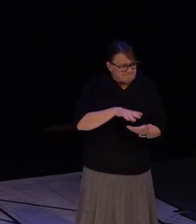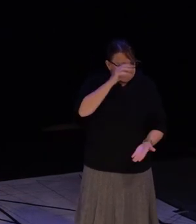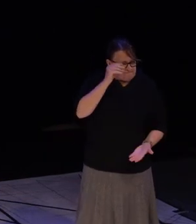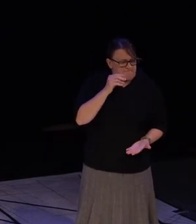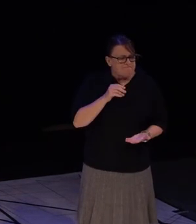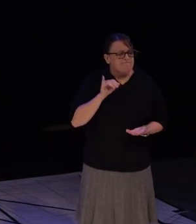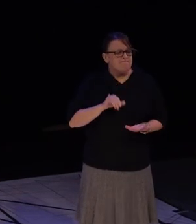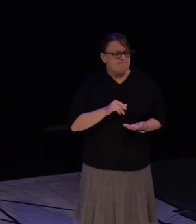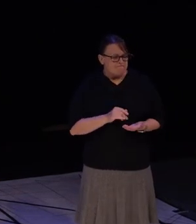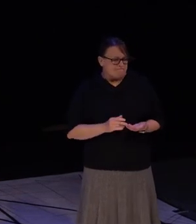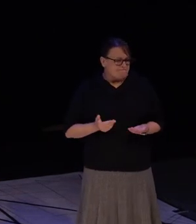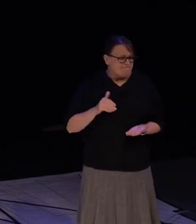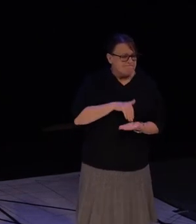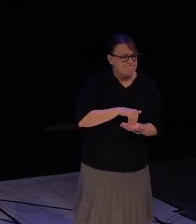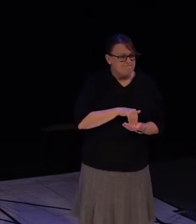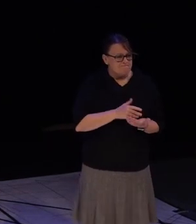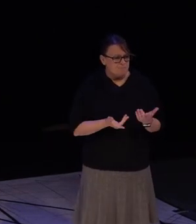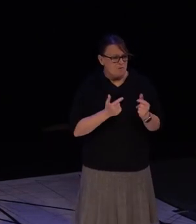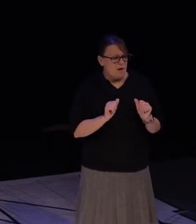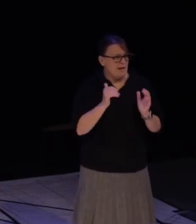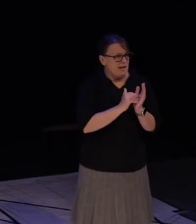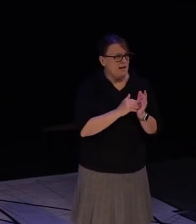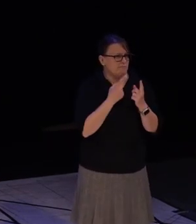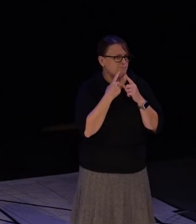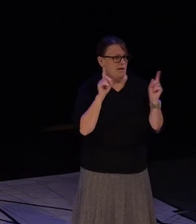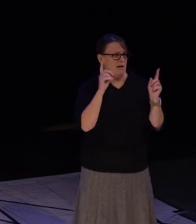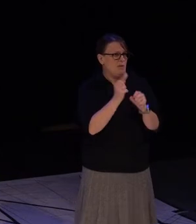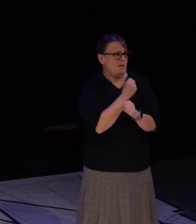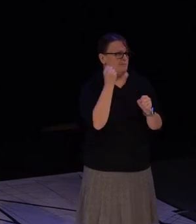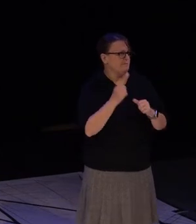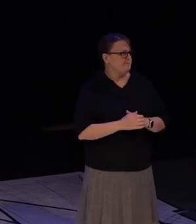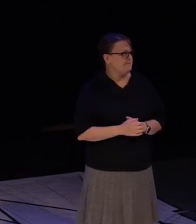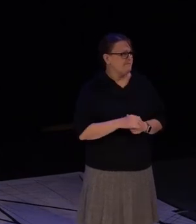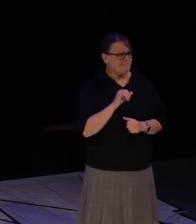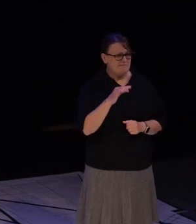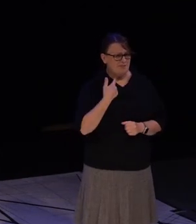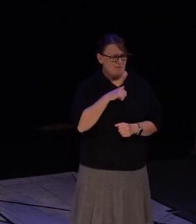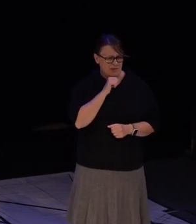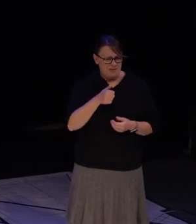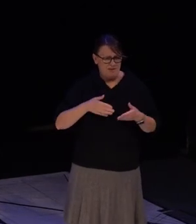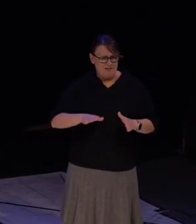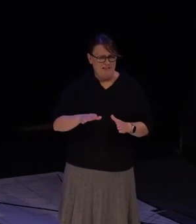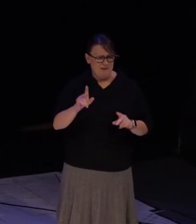until they finally win. If we don't let people with disabilities compete and lose,